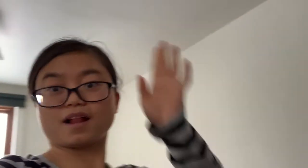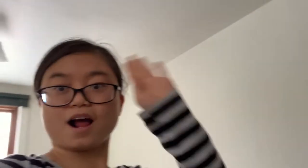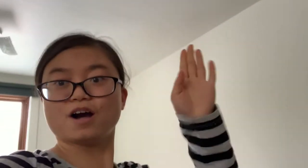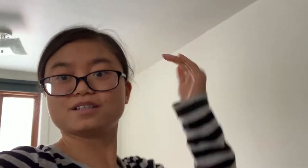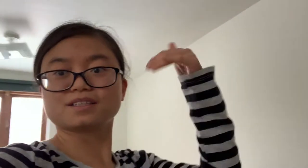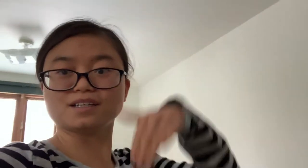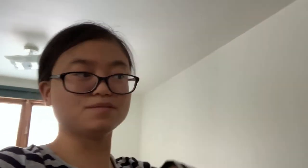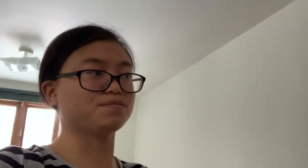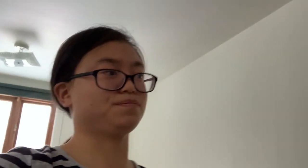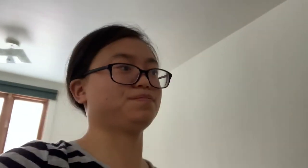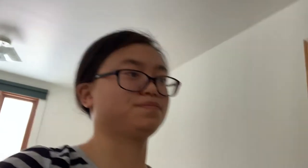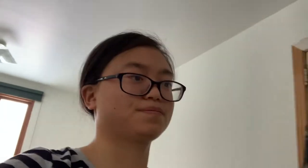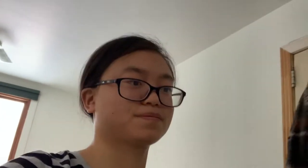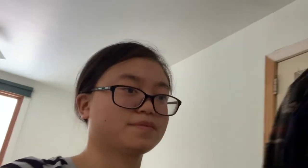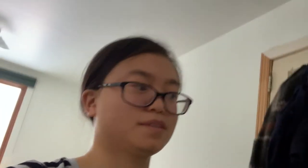Hello again!